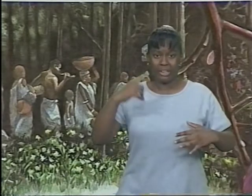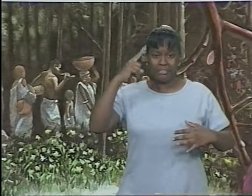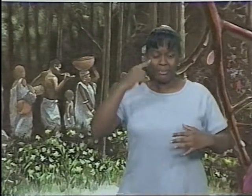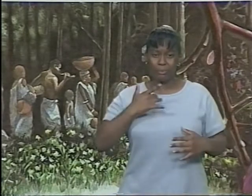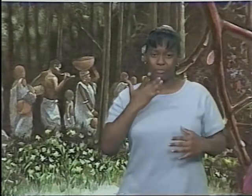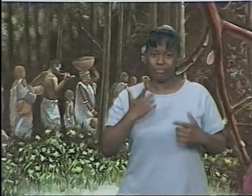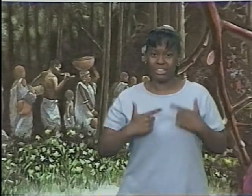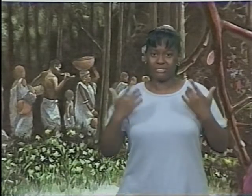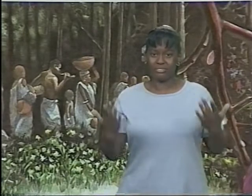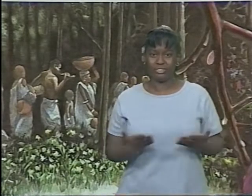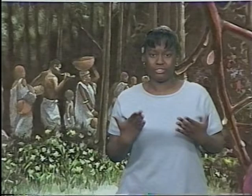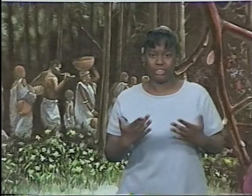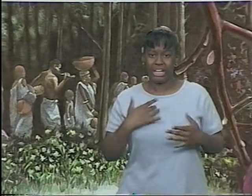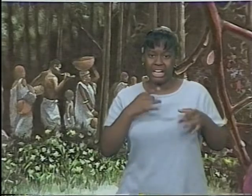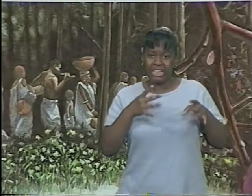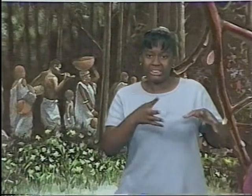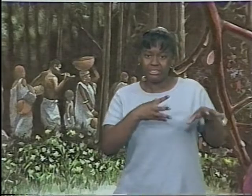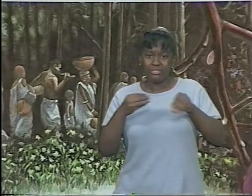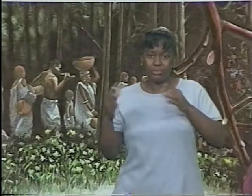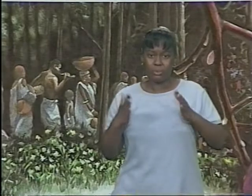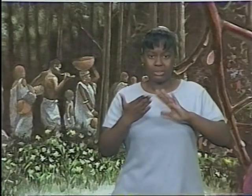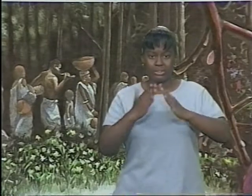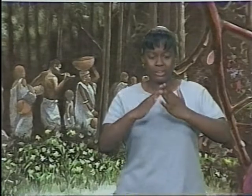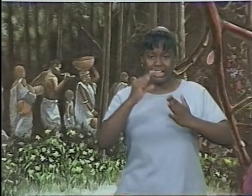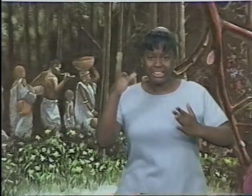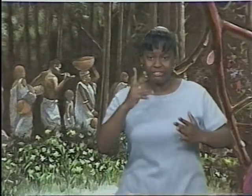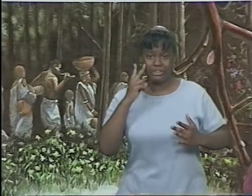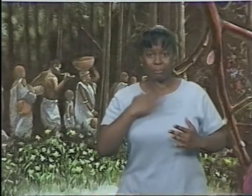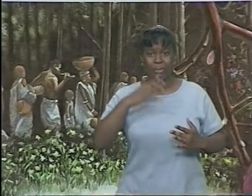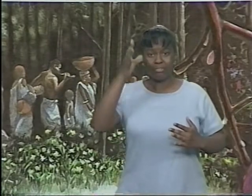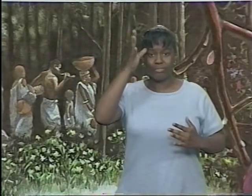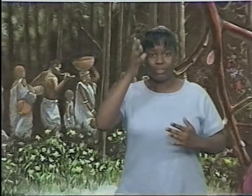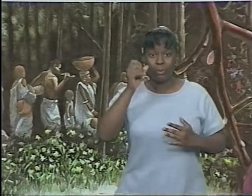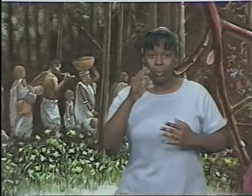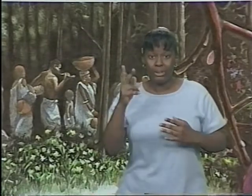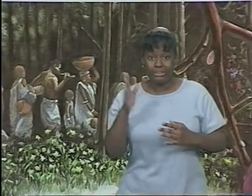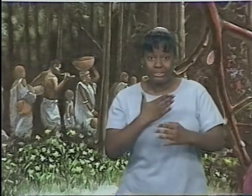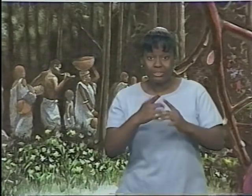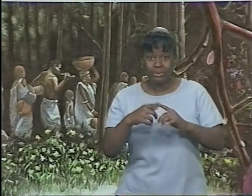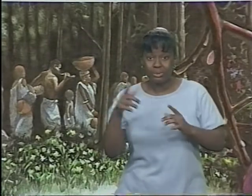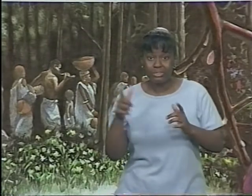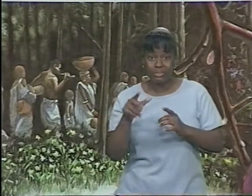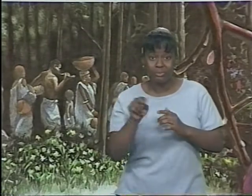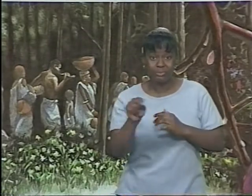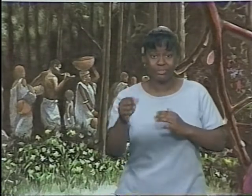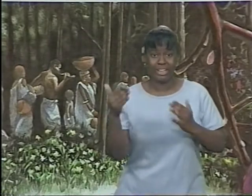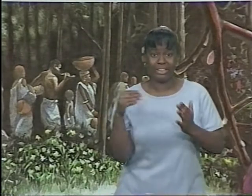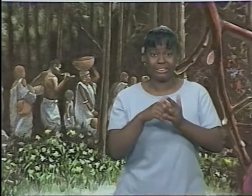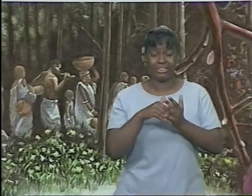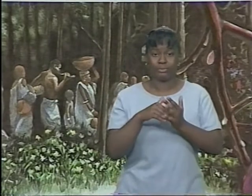Nyasha woke at the first light of dawn. As she put on her finest garments, she thought how her life might be changed forever beyond this day.